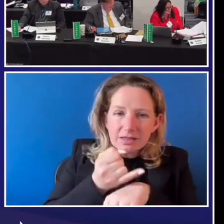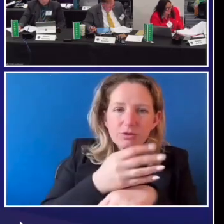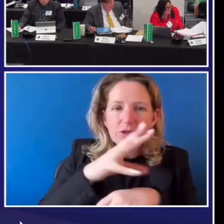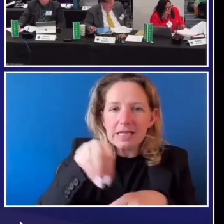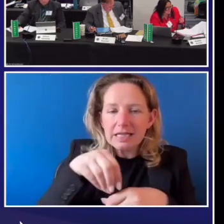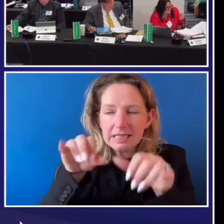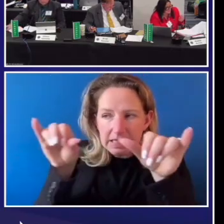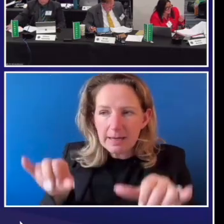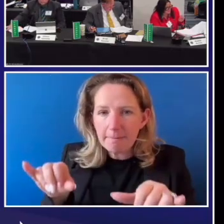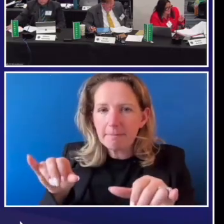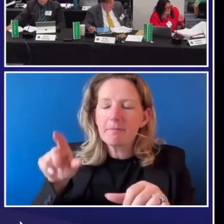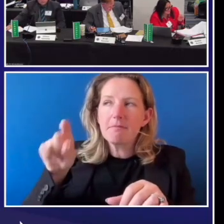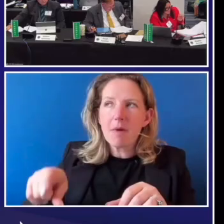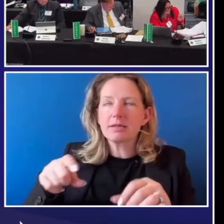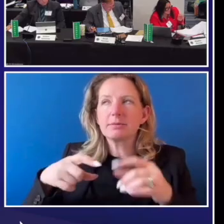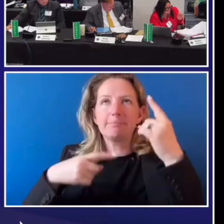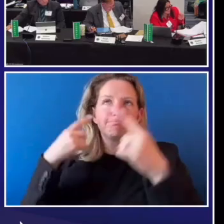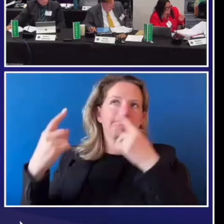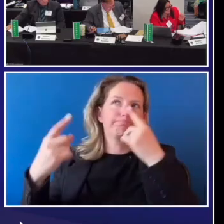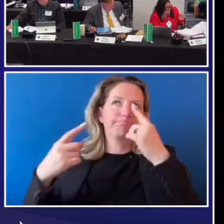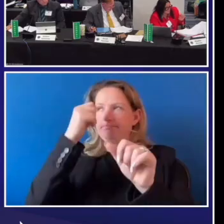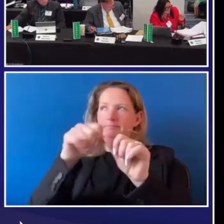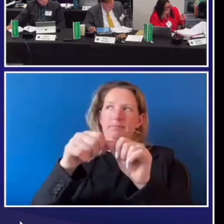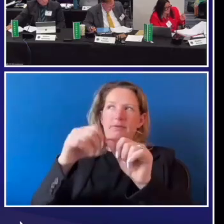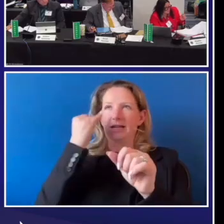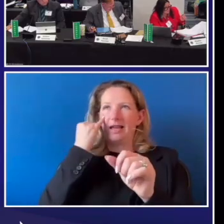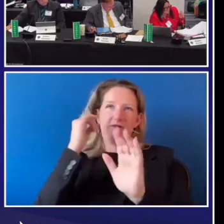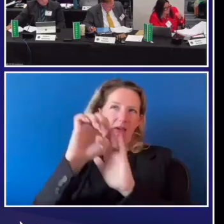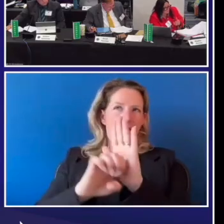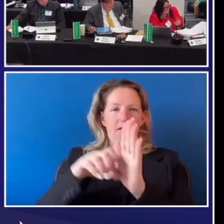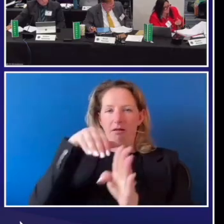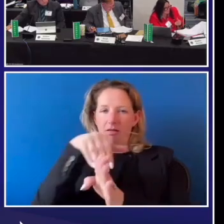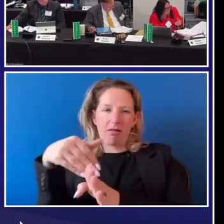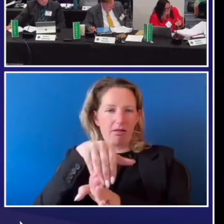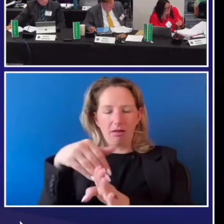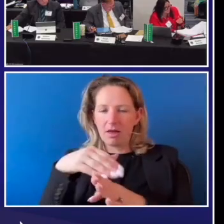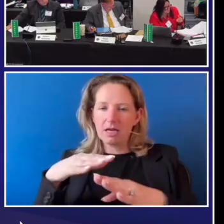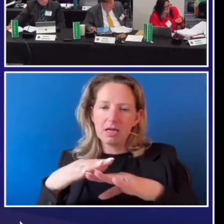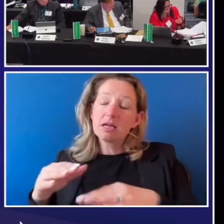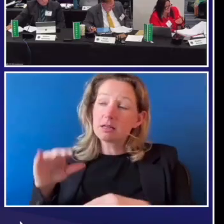So what is the is the conflict of interest issue, what follows, or is the conflict